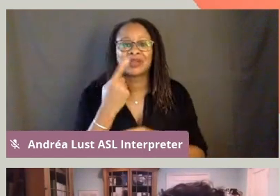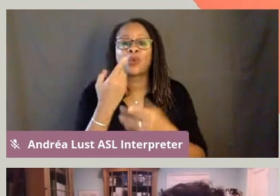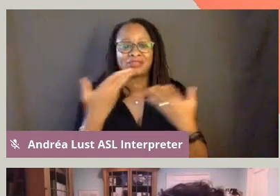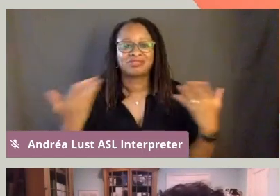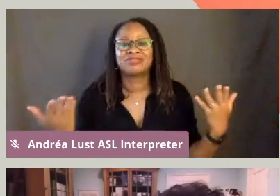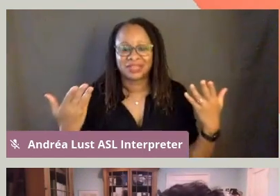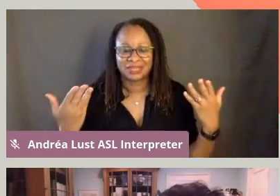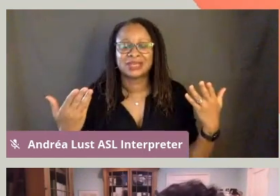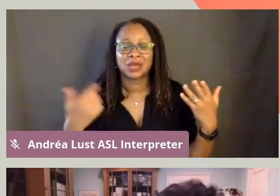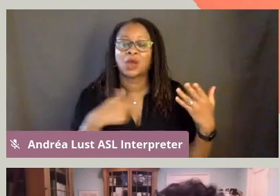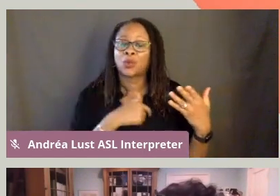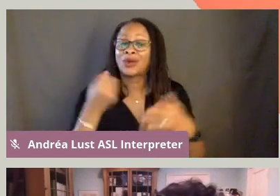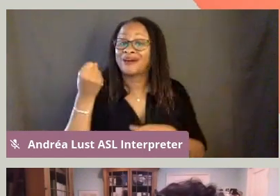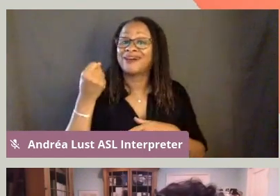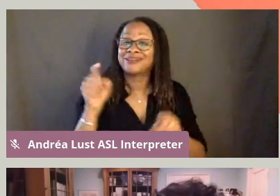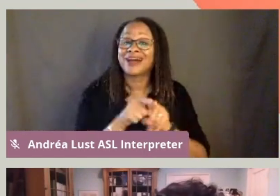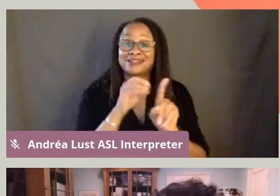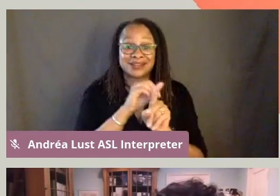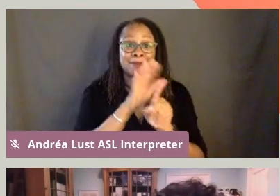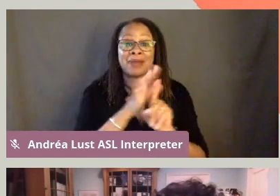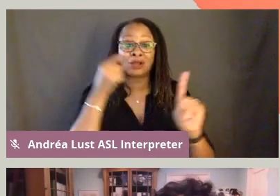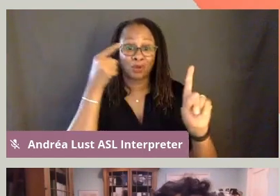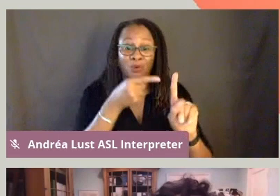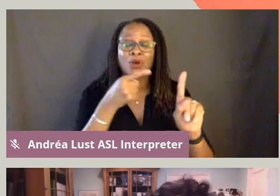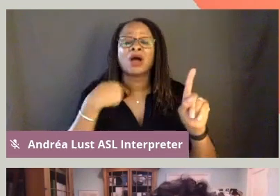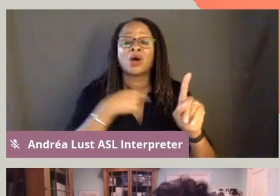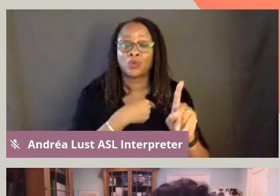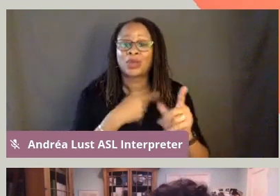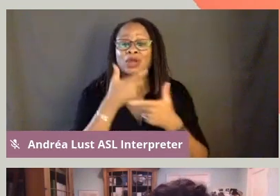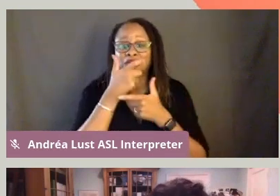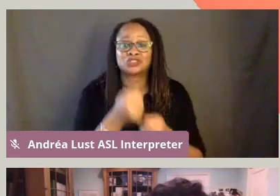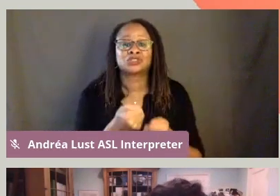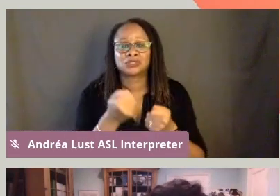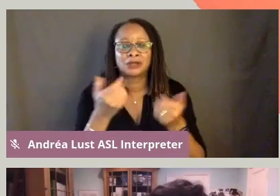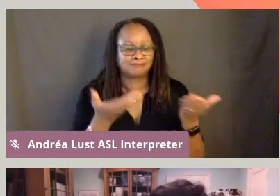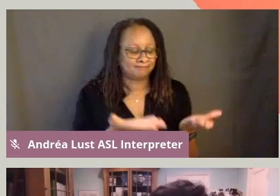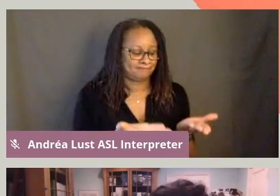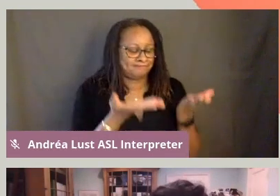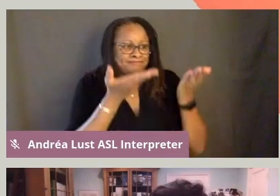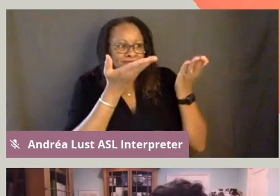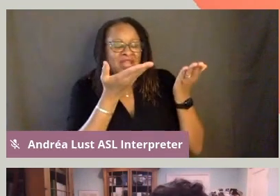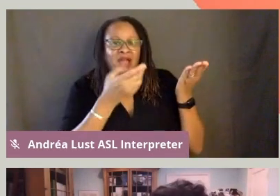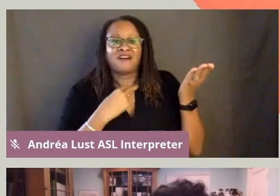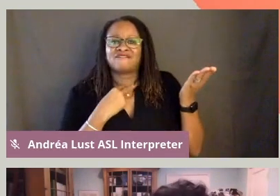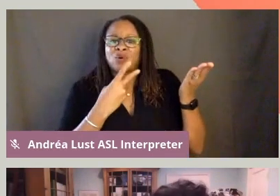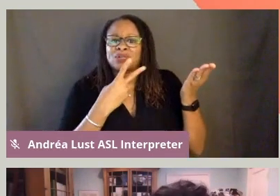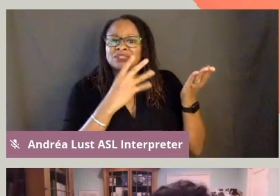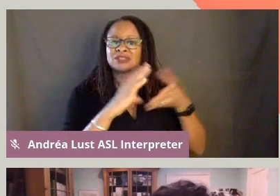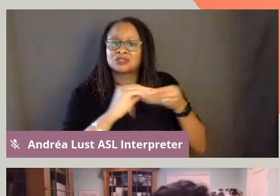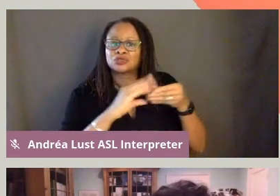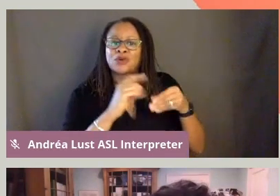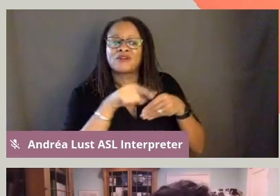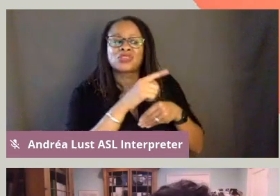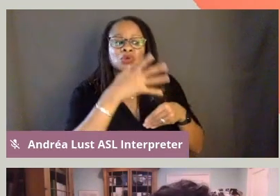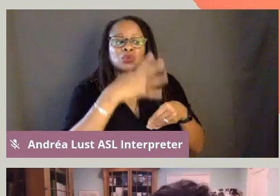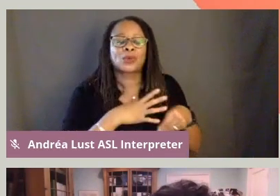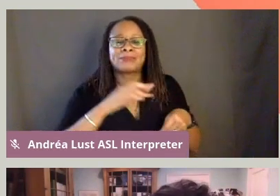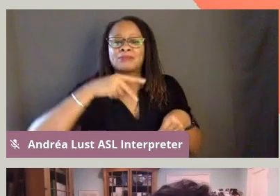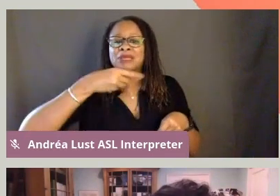that we held as an impact goal was that we were interested in uplifting the voices and the narratives of these women of color organizers, right?